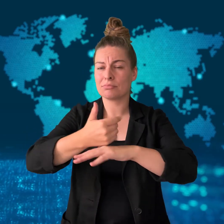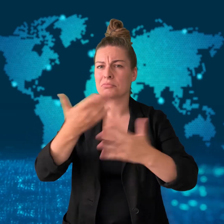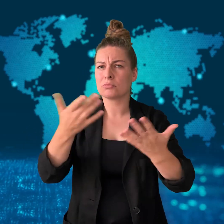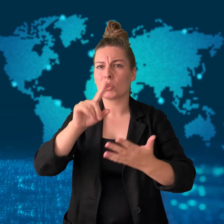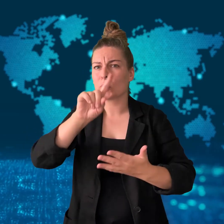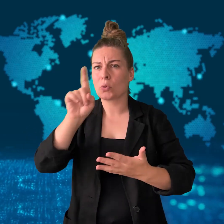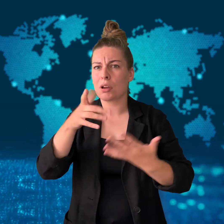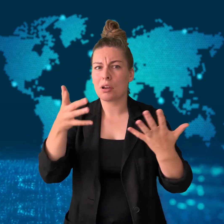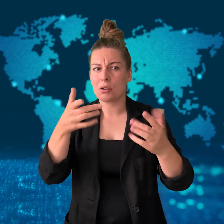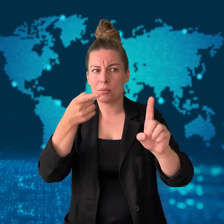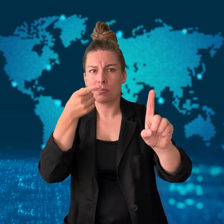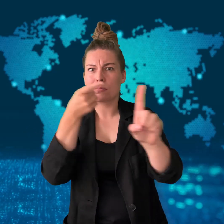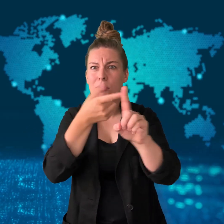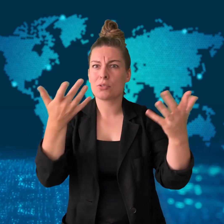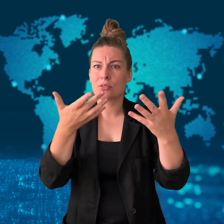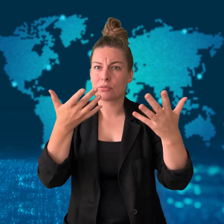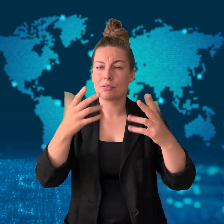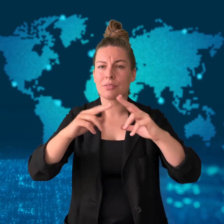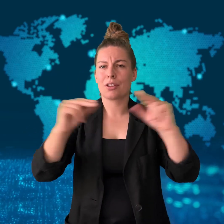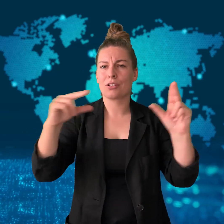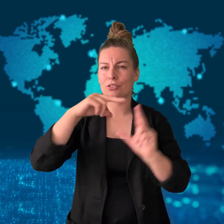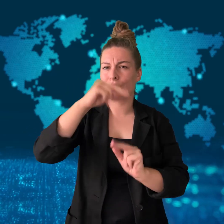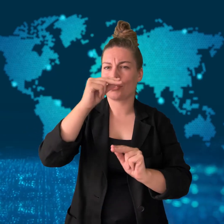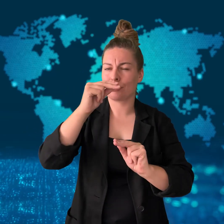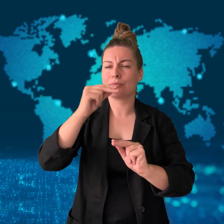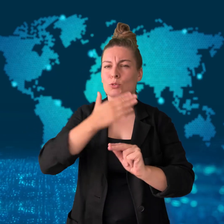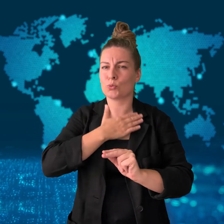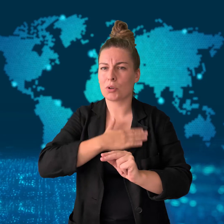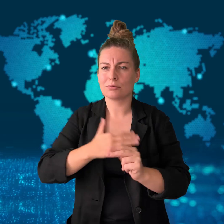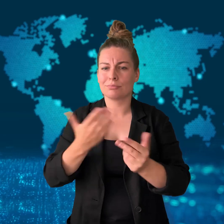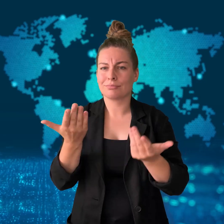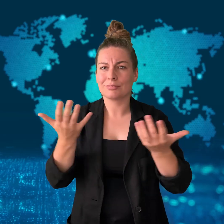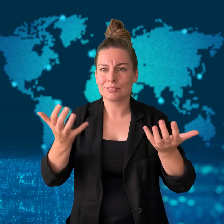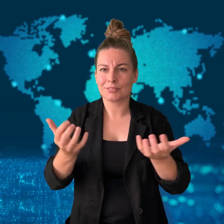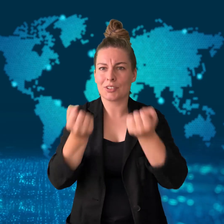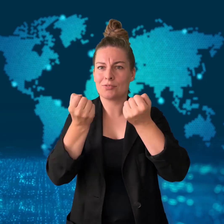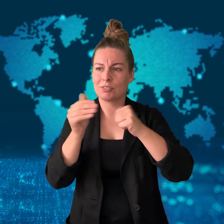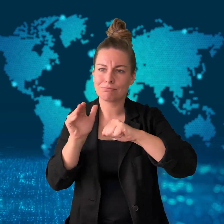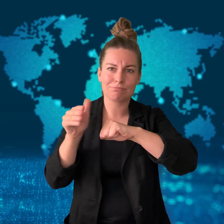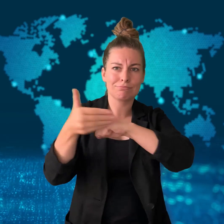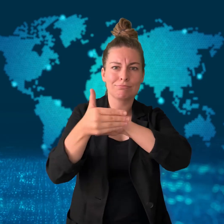which was organized following World War II to